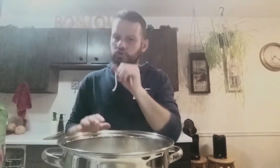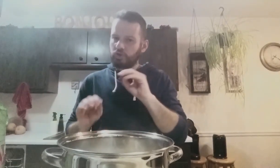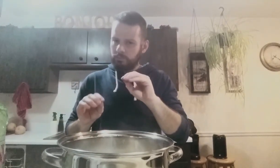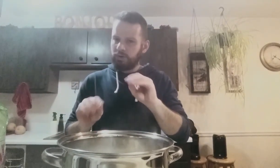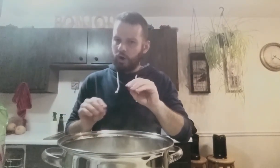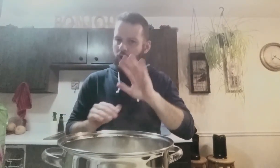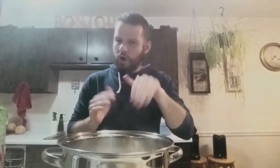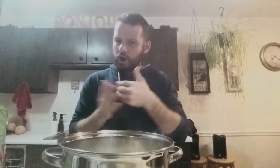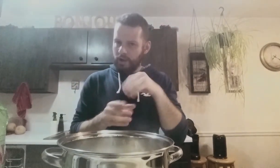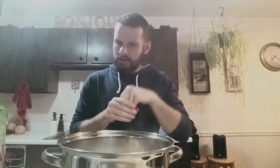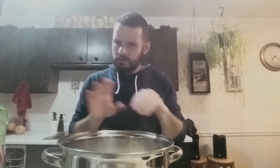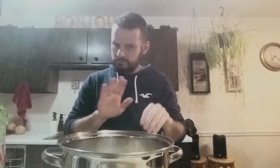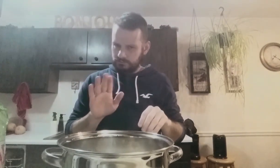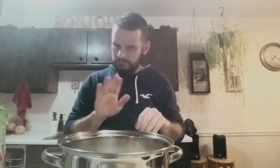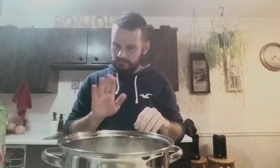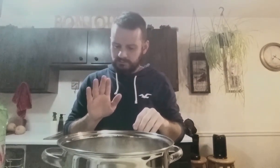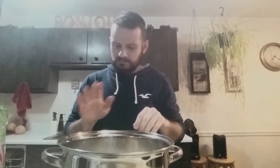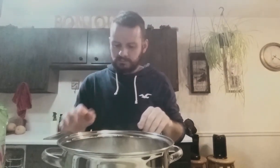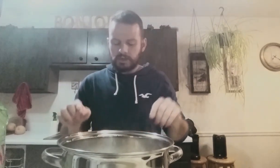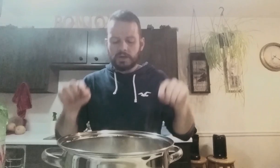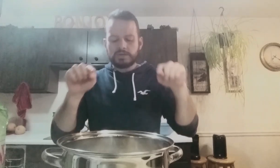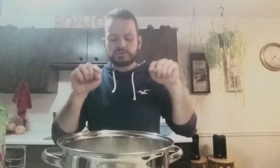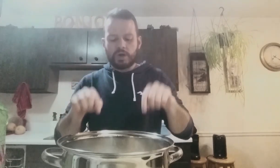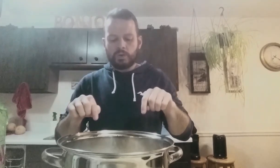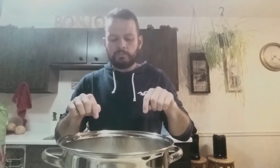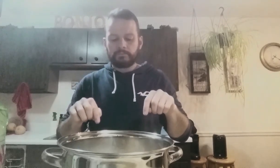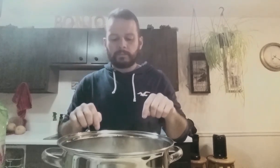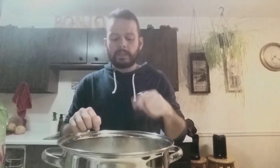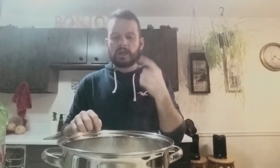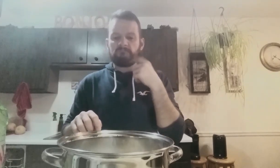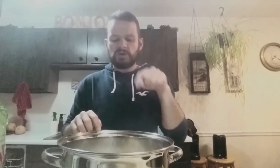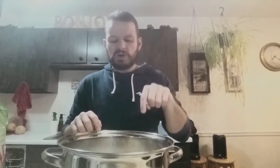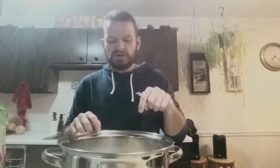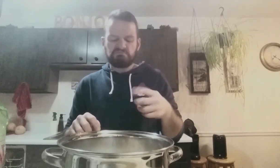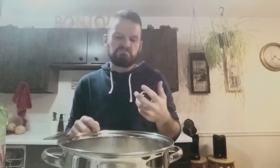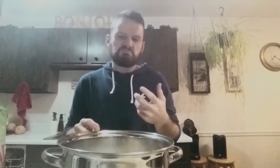Don't put all in. So, for this...